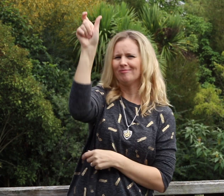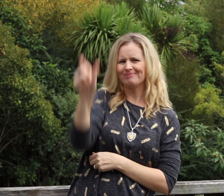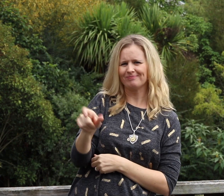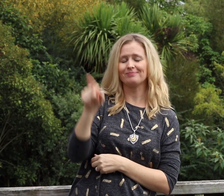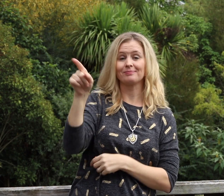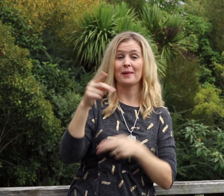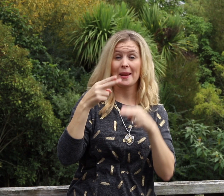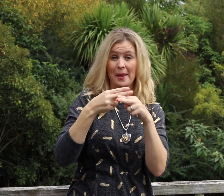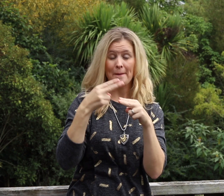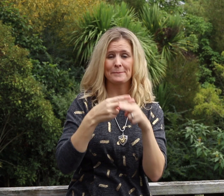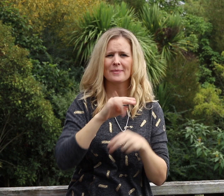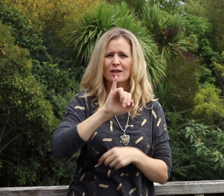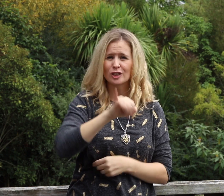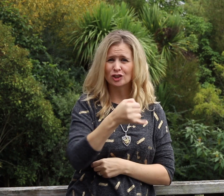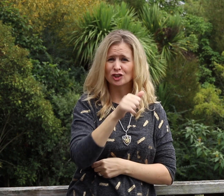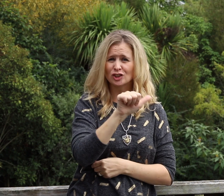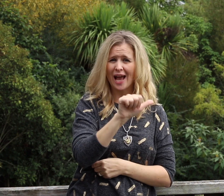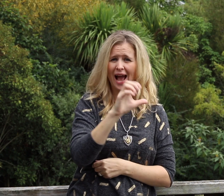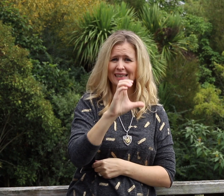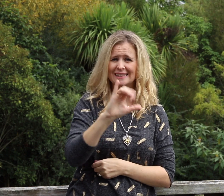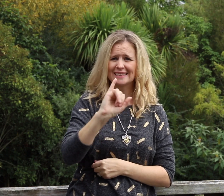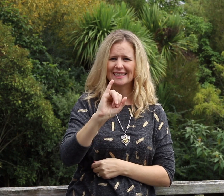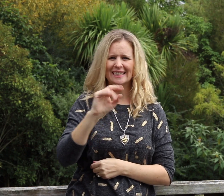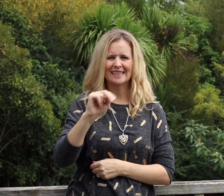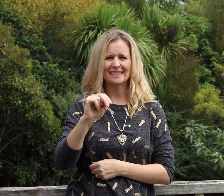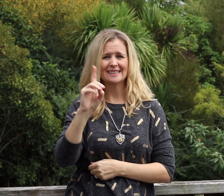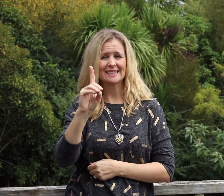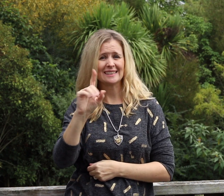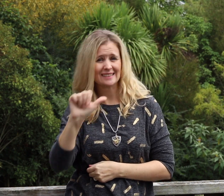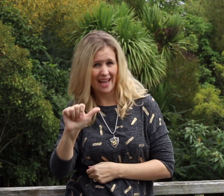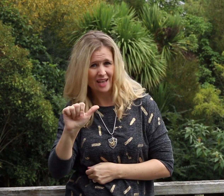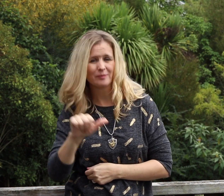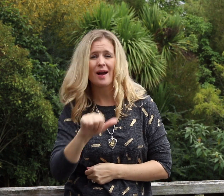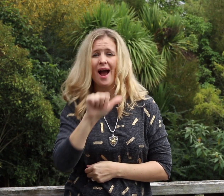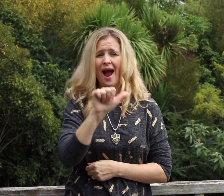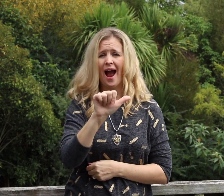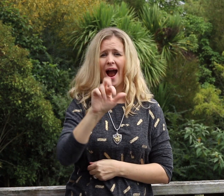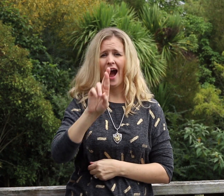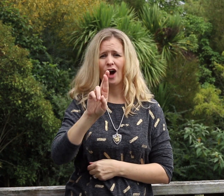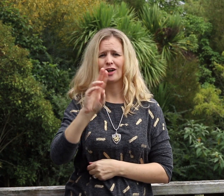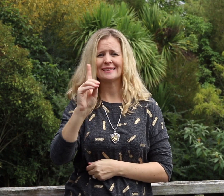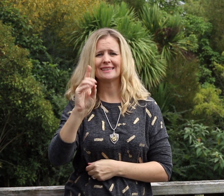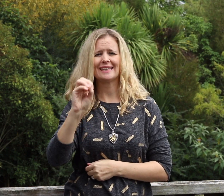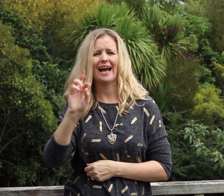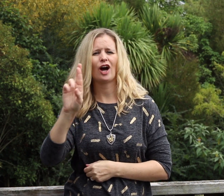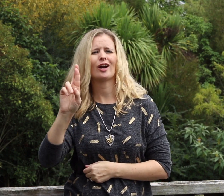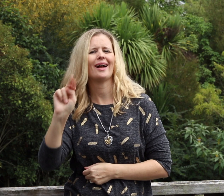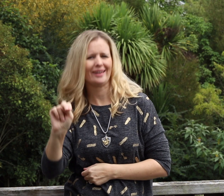Here in New Zealand, the goverment is run